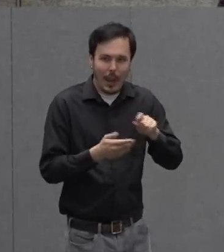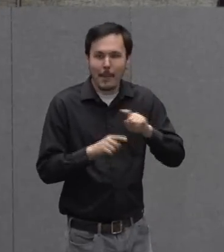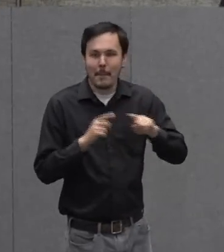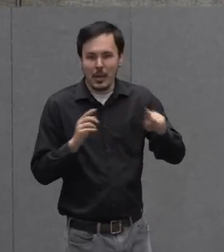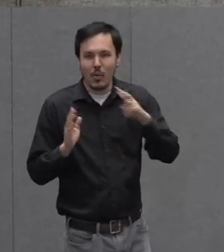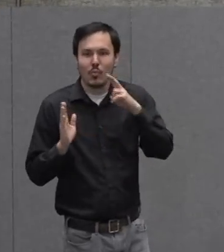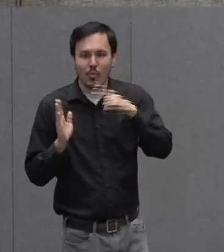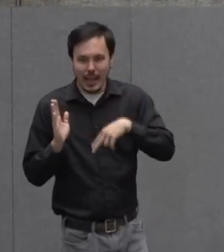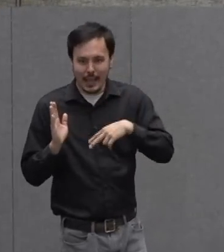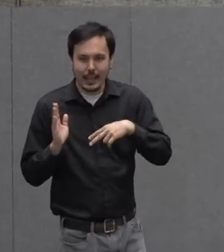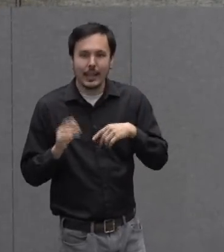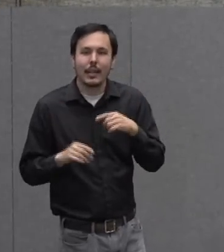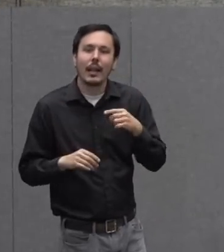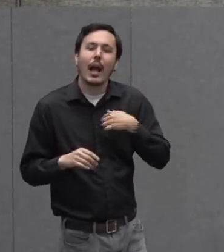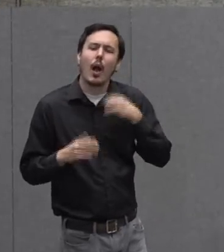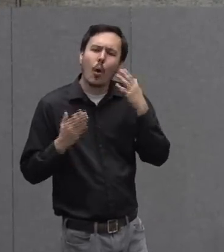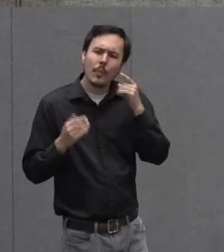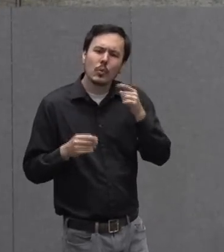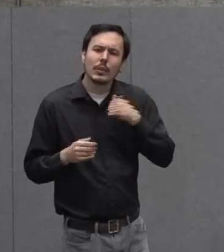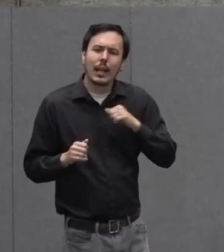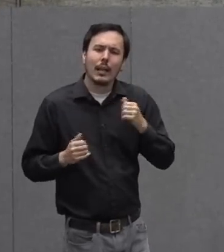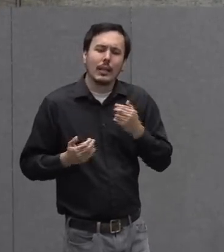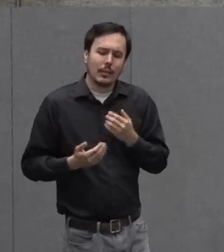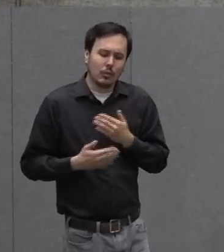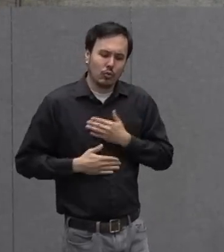of charts and graphs that you can make at home.